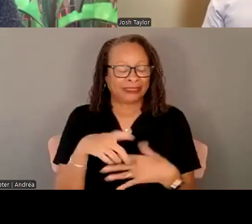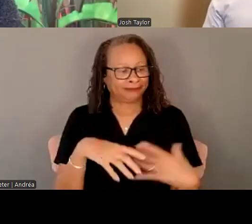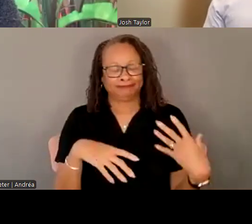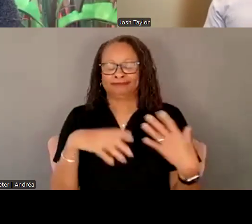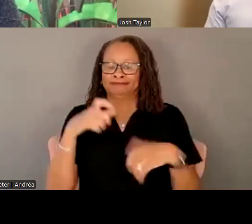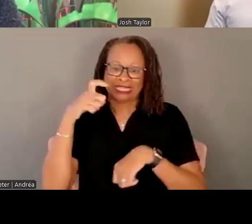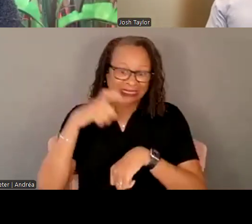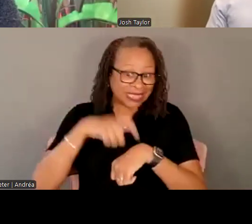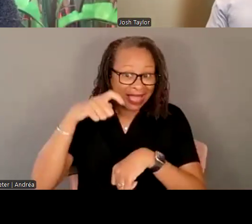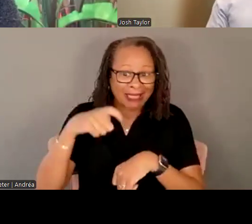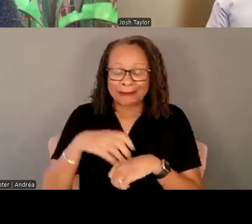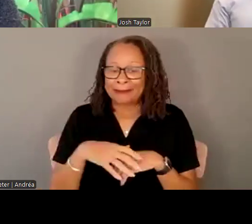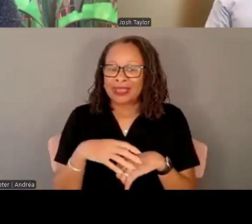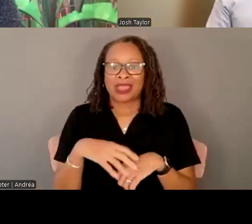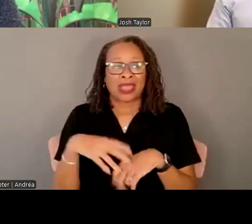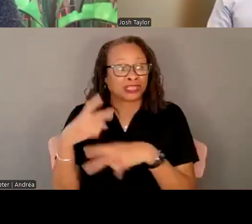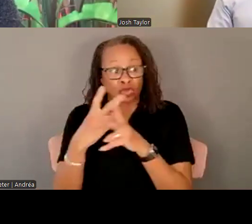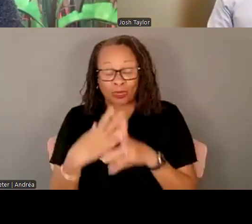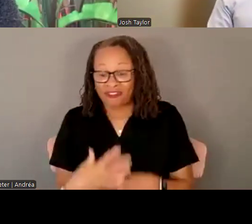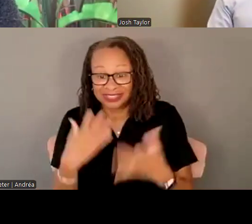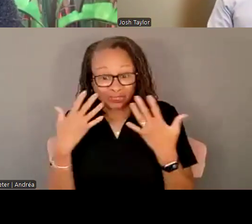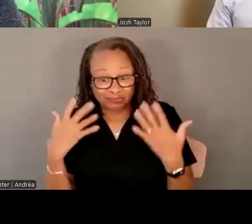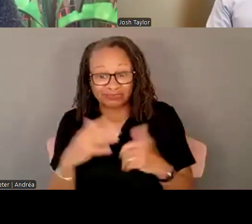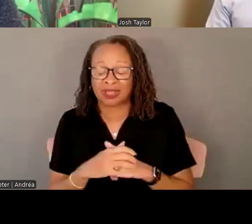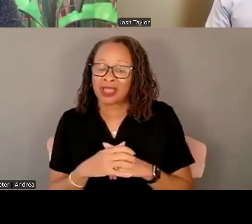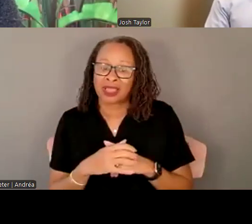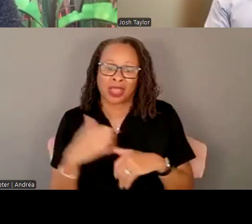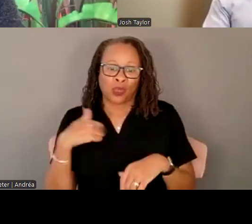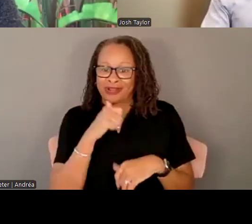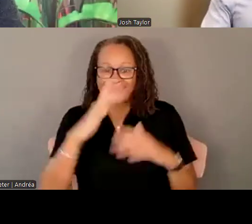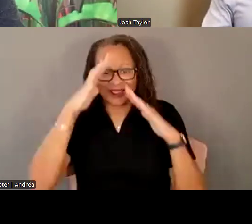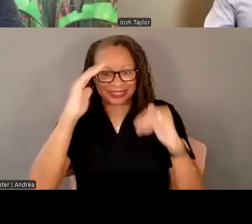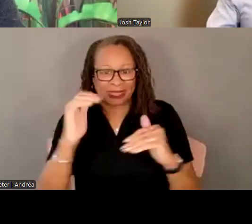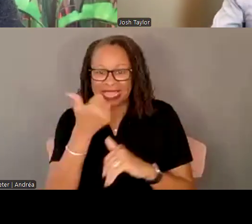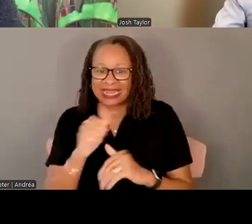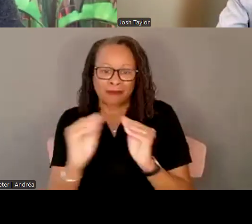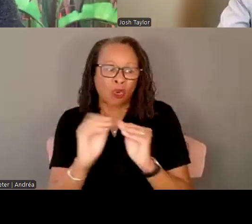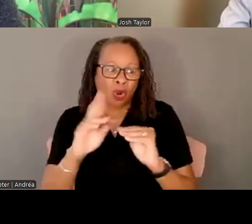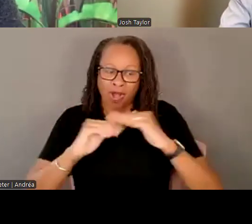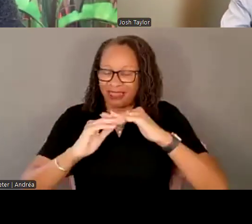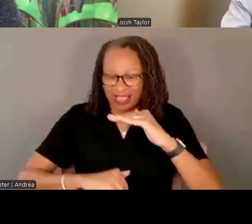friend, supervisor, you know, we're not, like, expecting any more or less, you know?